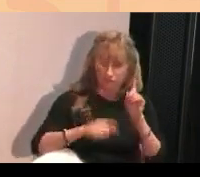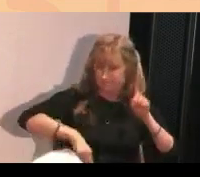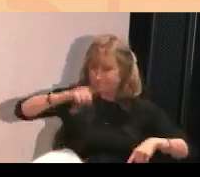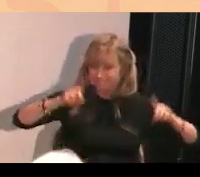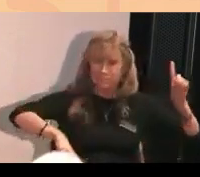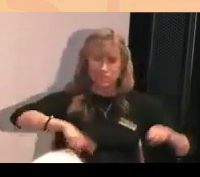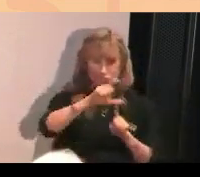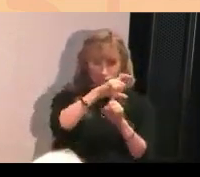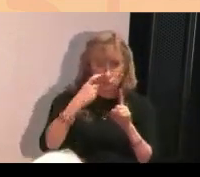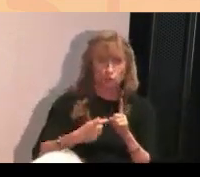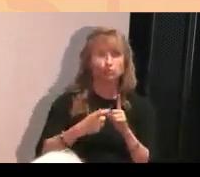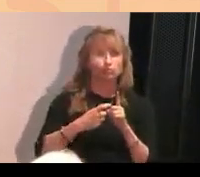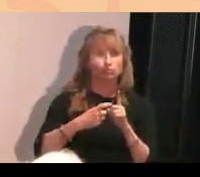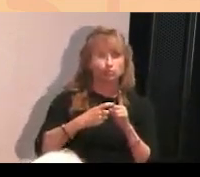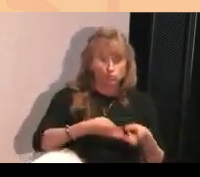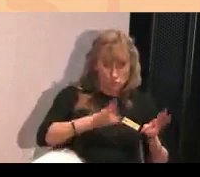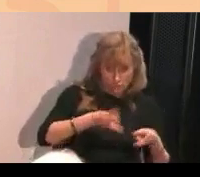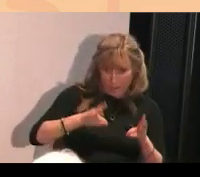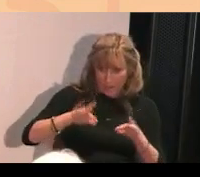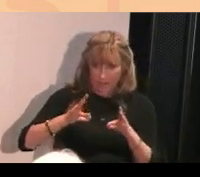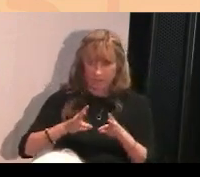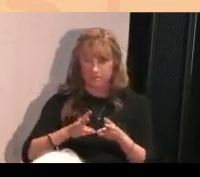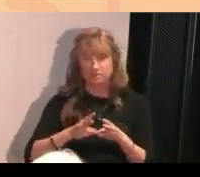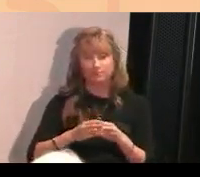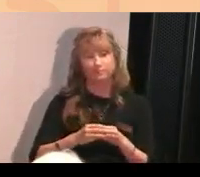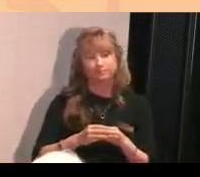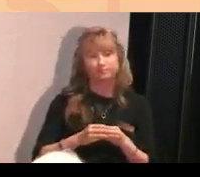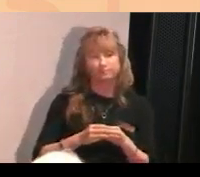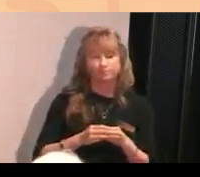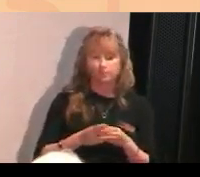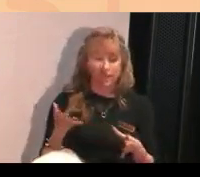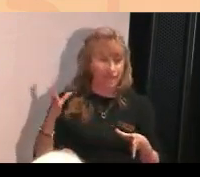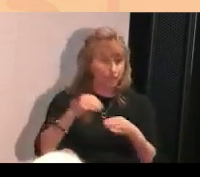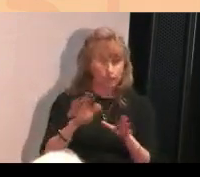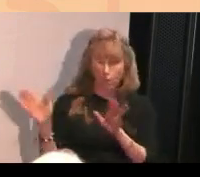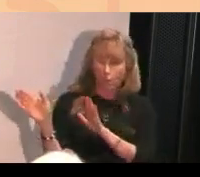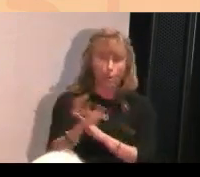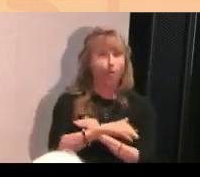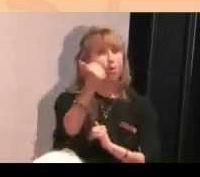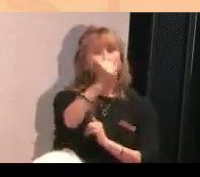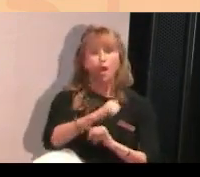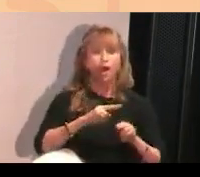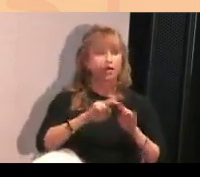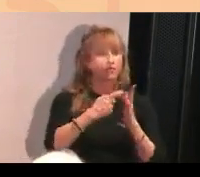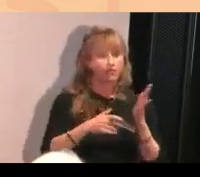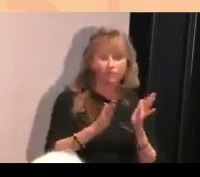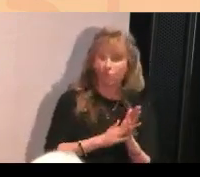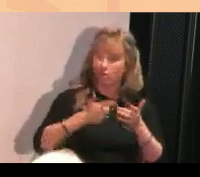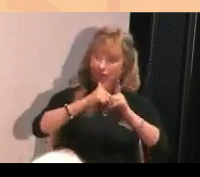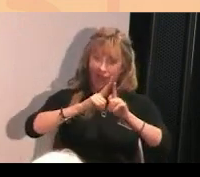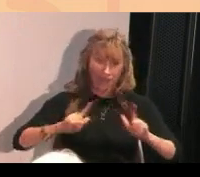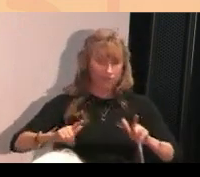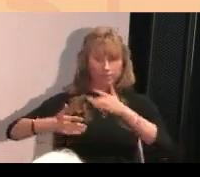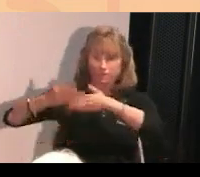Nations in within Australia including all art forms languages heritage land and biodiversity